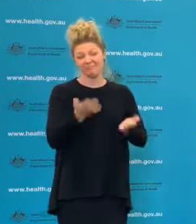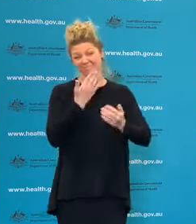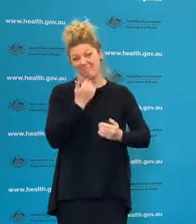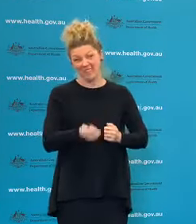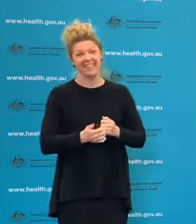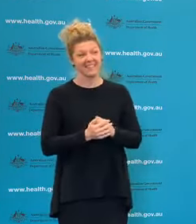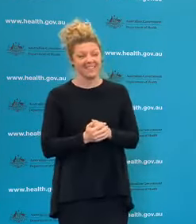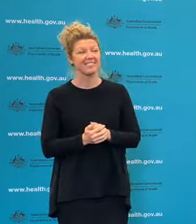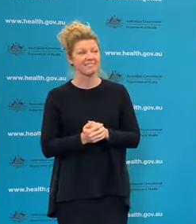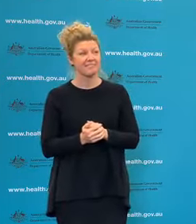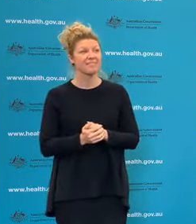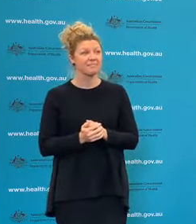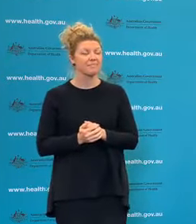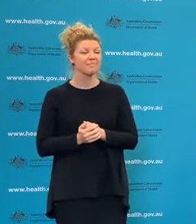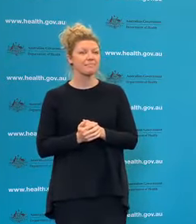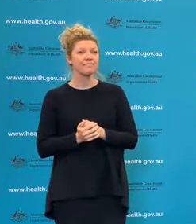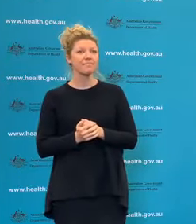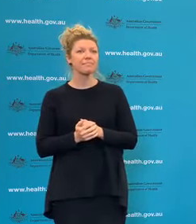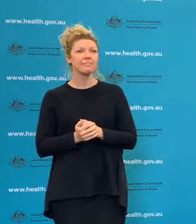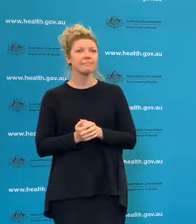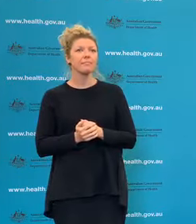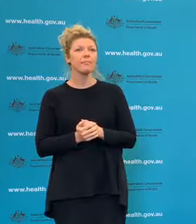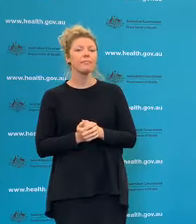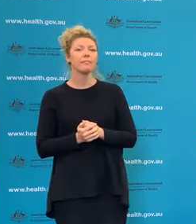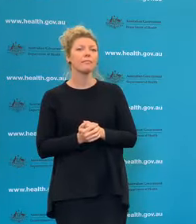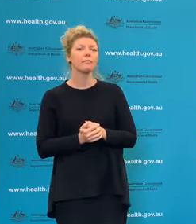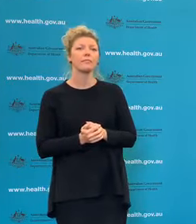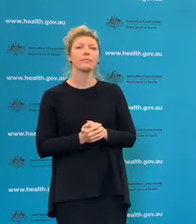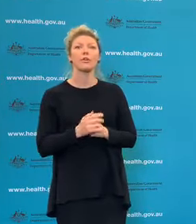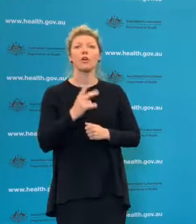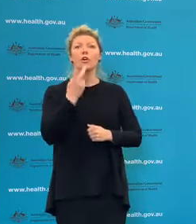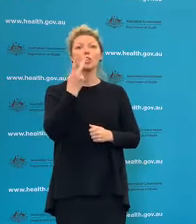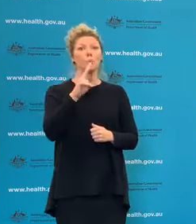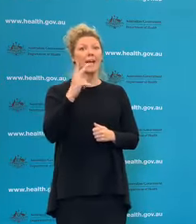do that. We have 28 people in intensive care today